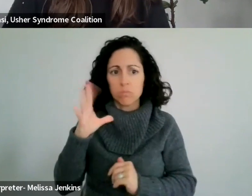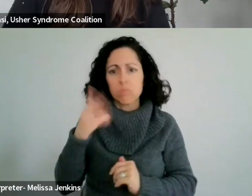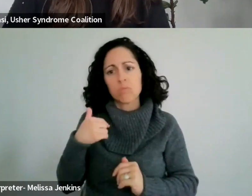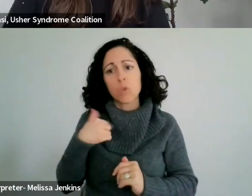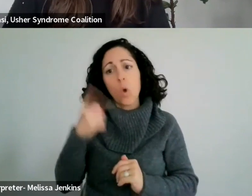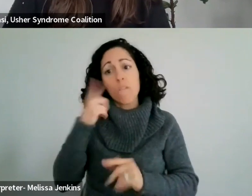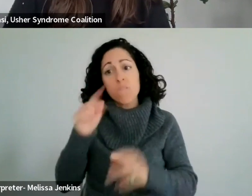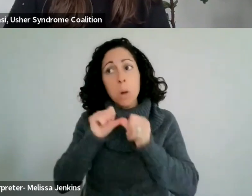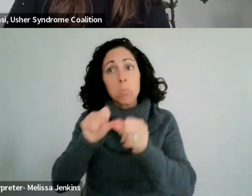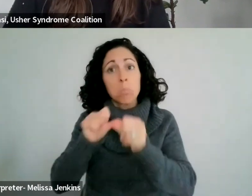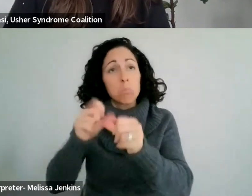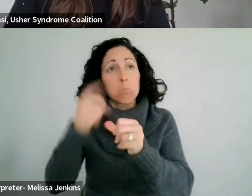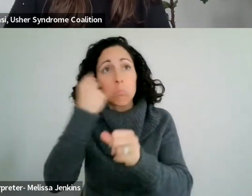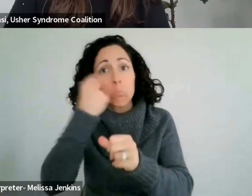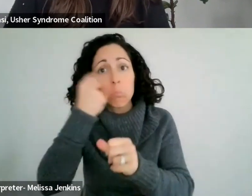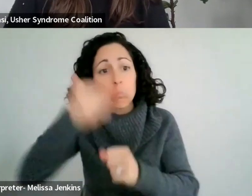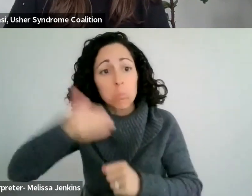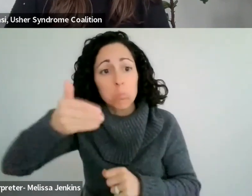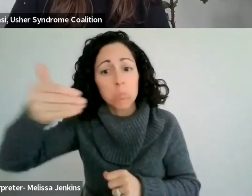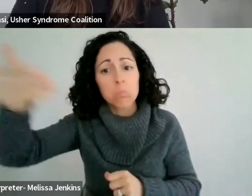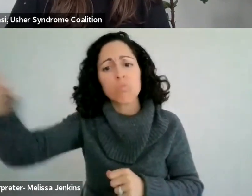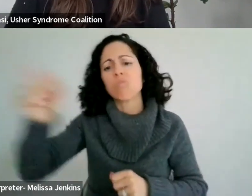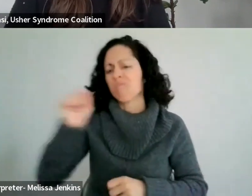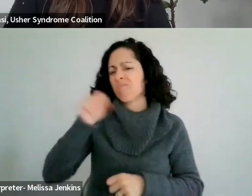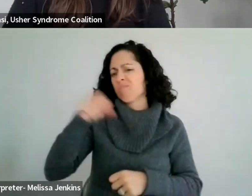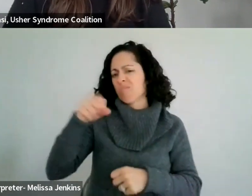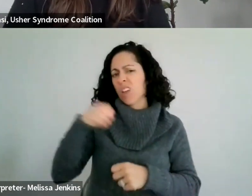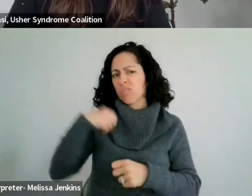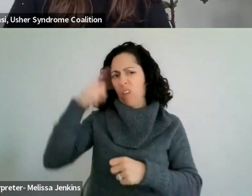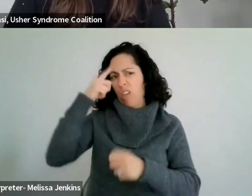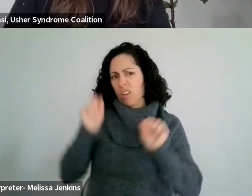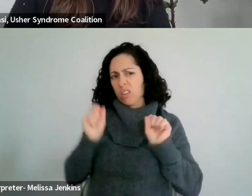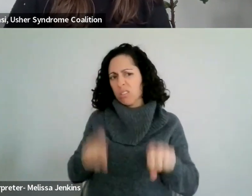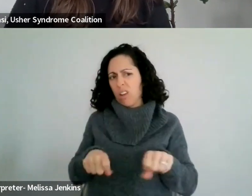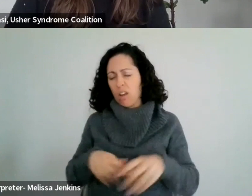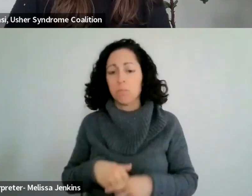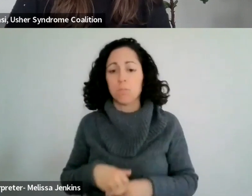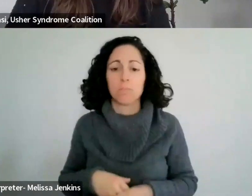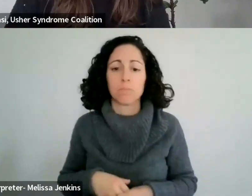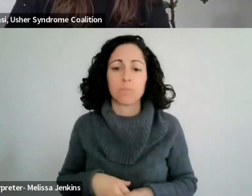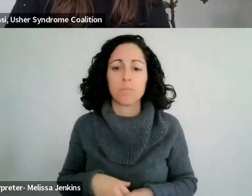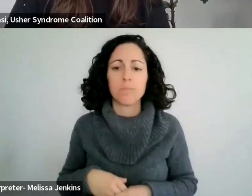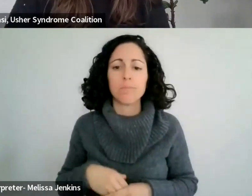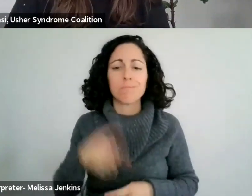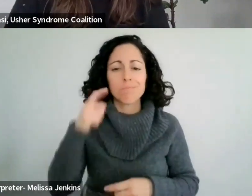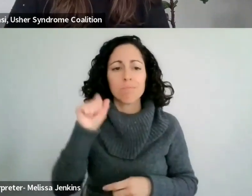Thank you, Doreen. It's Andy here. We're getting a lot of questions about why exon 13 and when